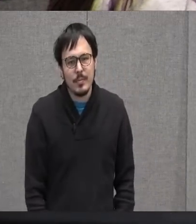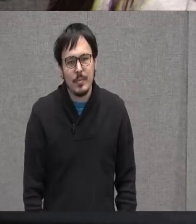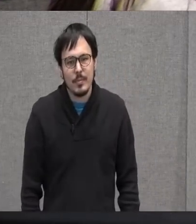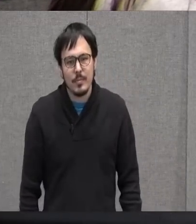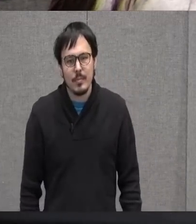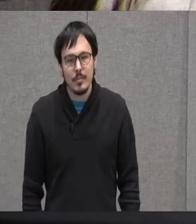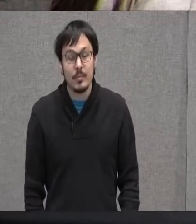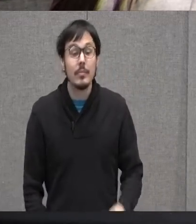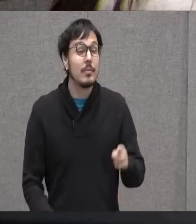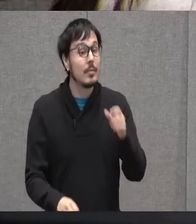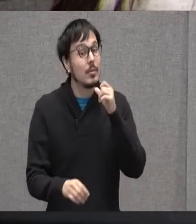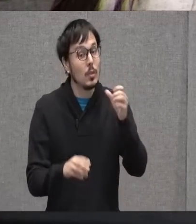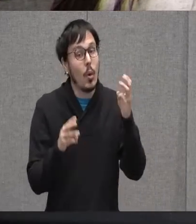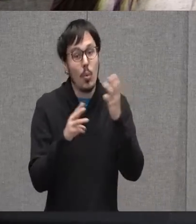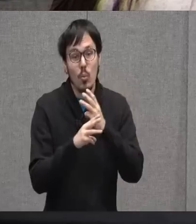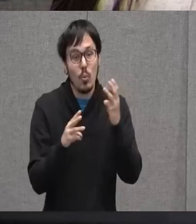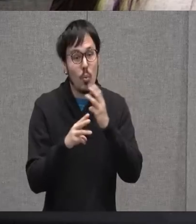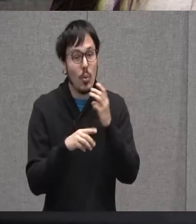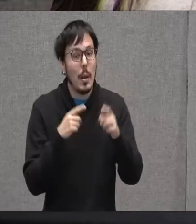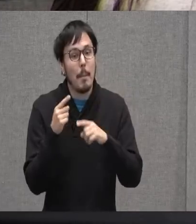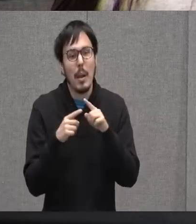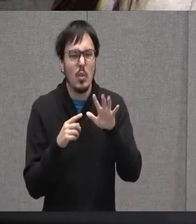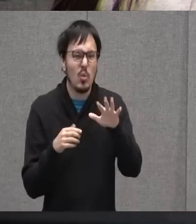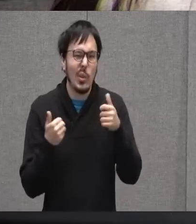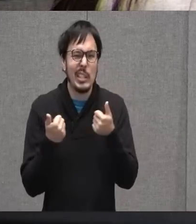"Don't worry about your difficulties in mathematics.